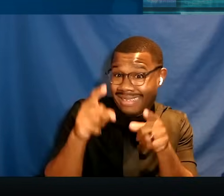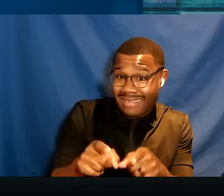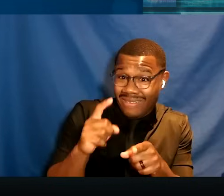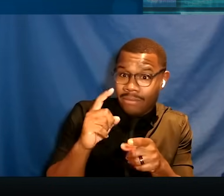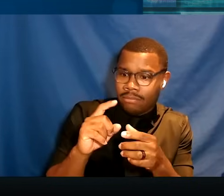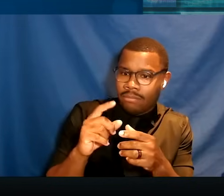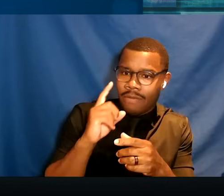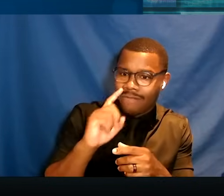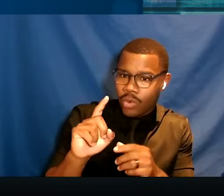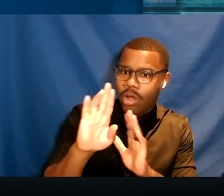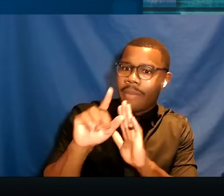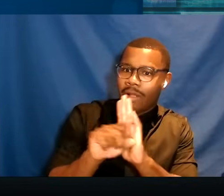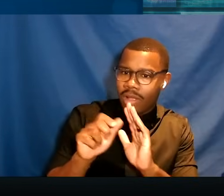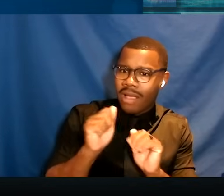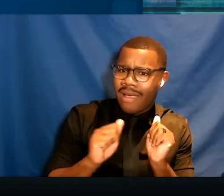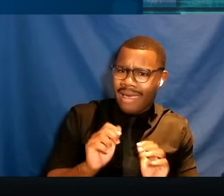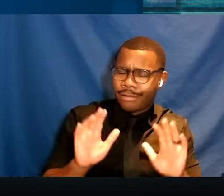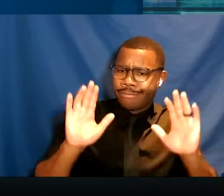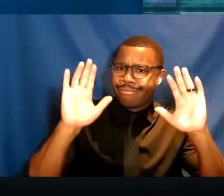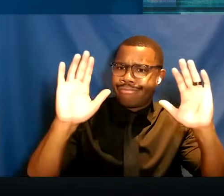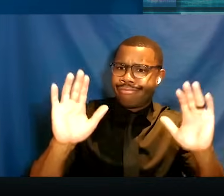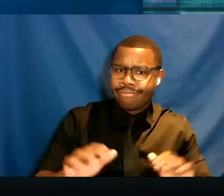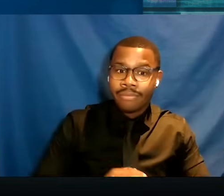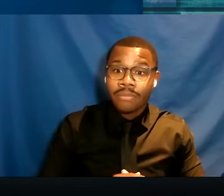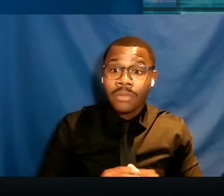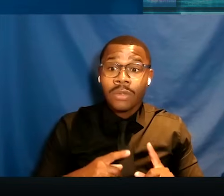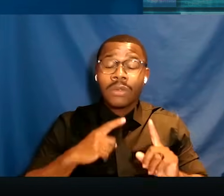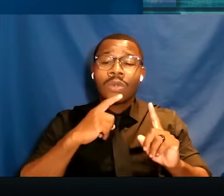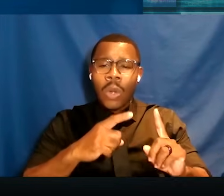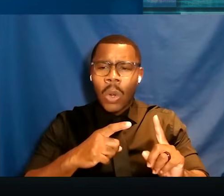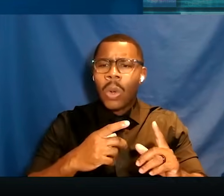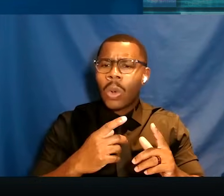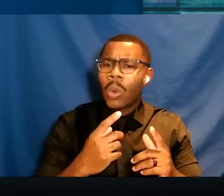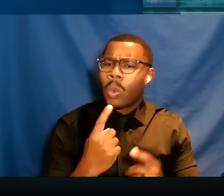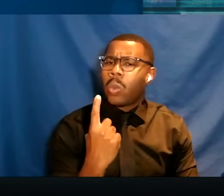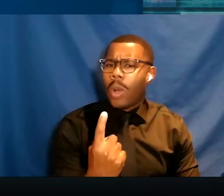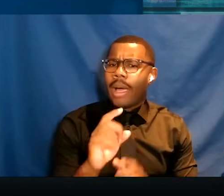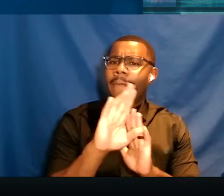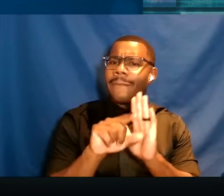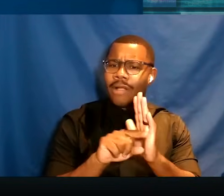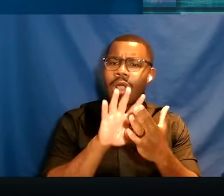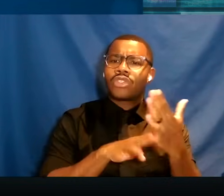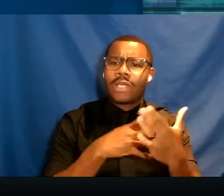And of course we did want to try and create a single background schedule for East Coast and West Coast. We weren't able to get that completely done